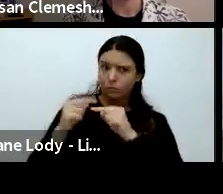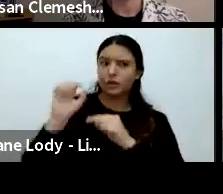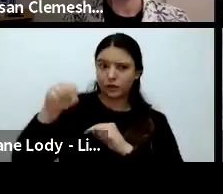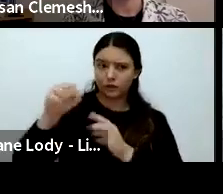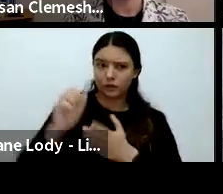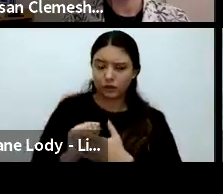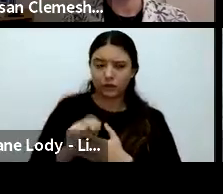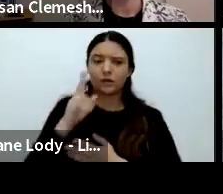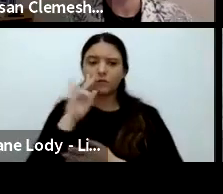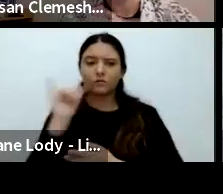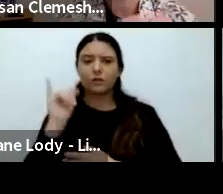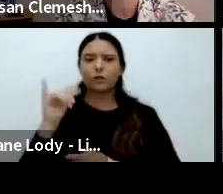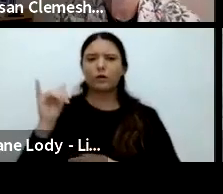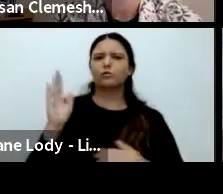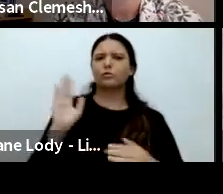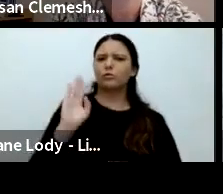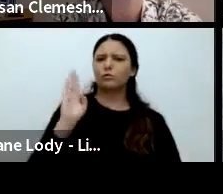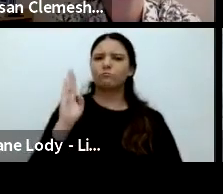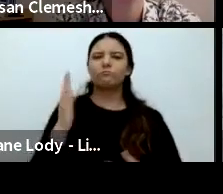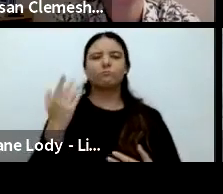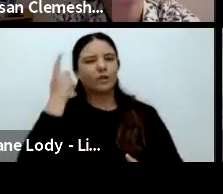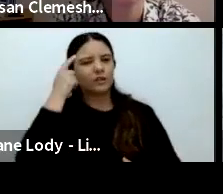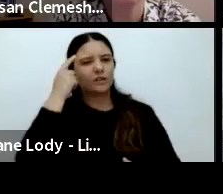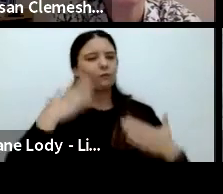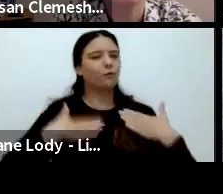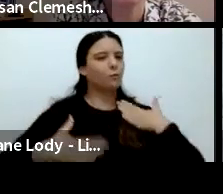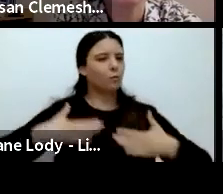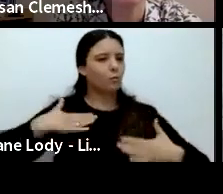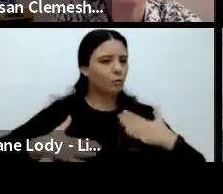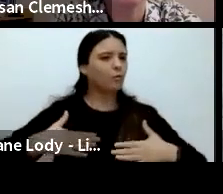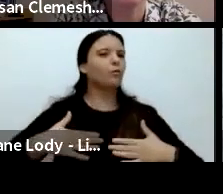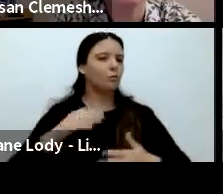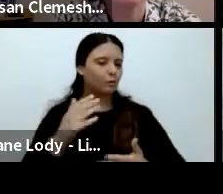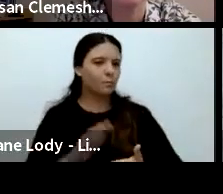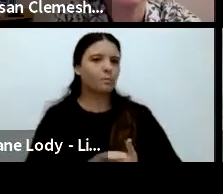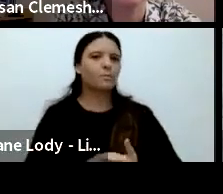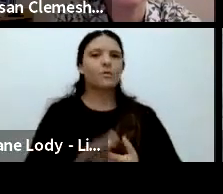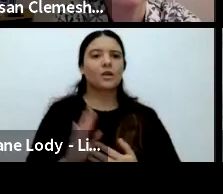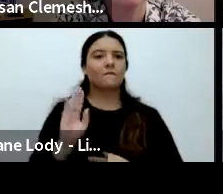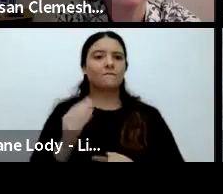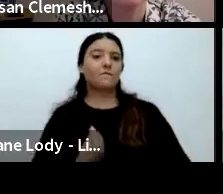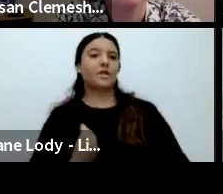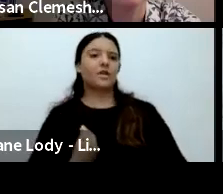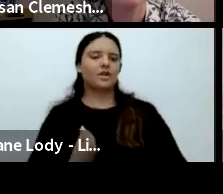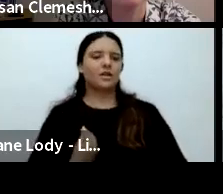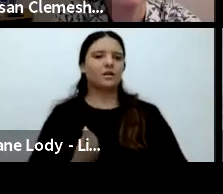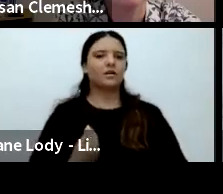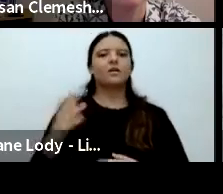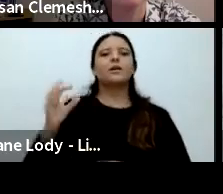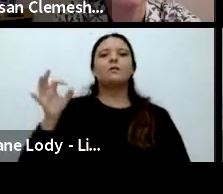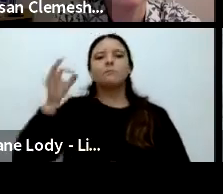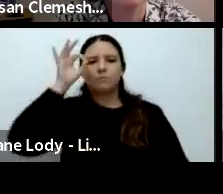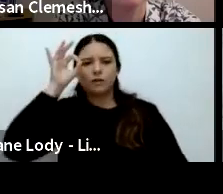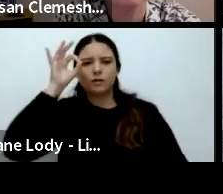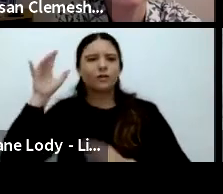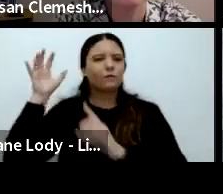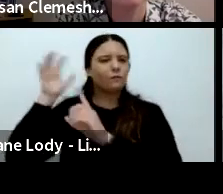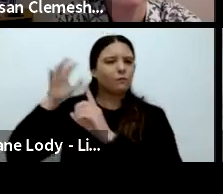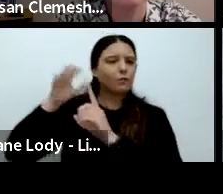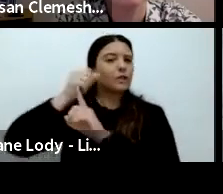credited for and P credited for and PhA was more social credited for and PhA was more social than he was. pretty for. Plus, a lot of what People like me Plus, a lot of what People like